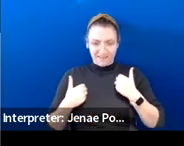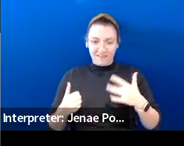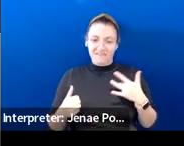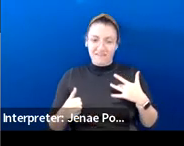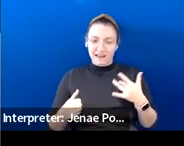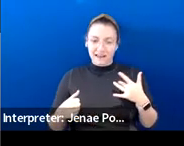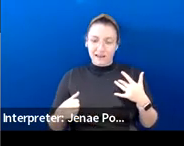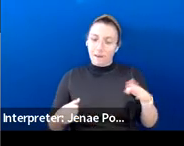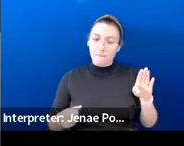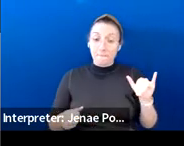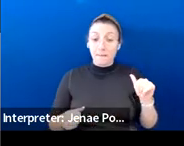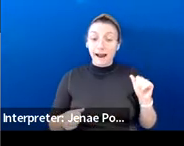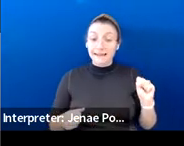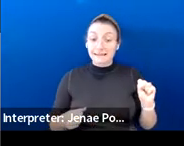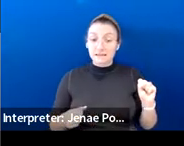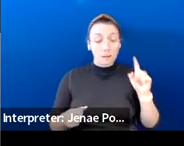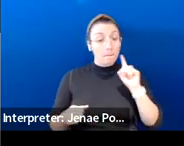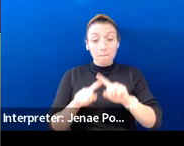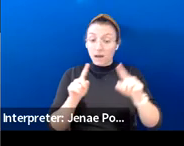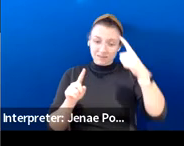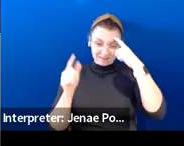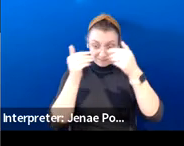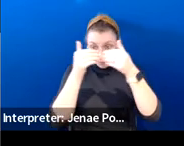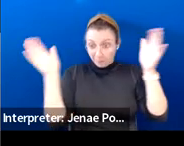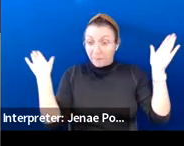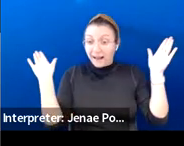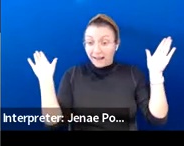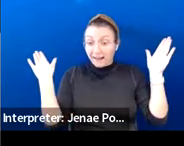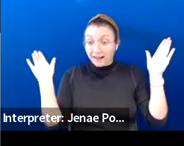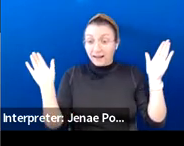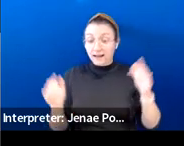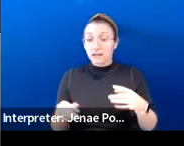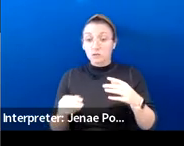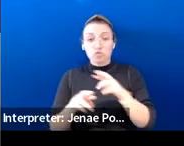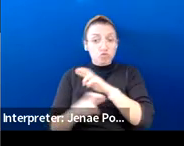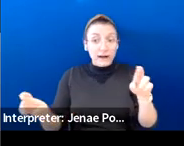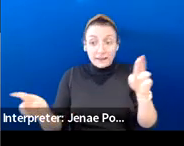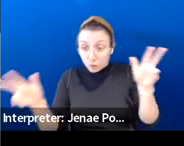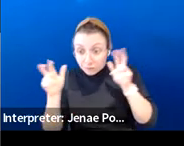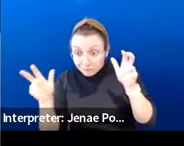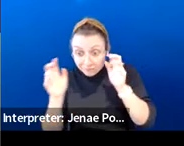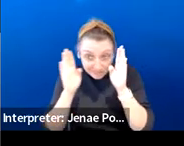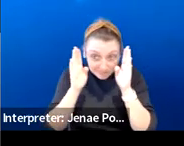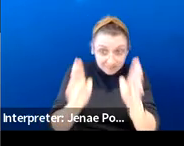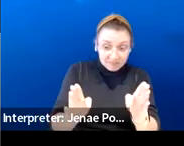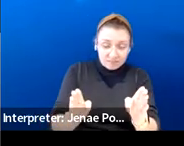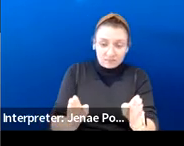However, having an open mind and being that open ear and reinforced seeing that there are services are,